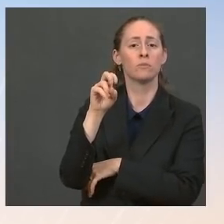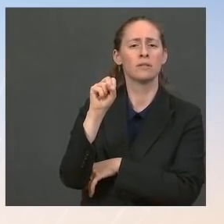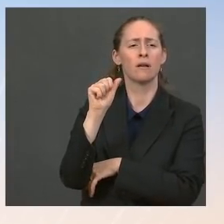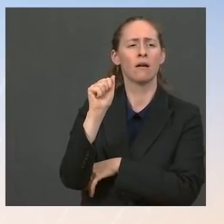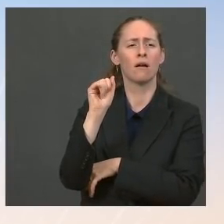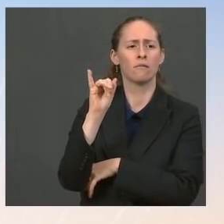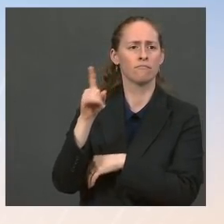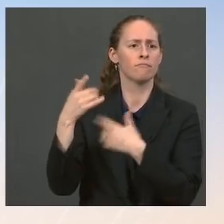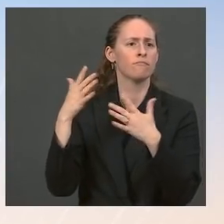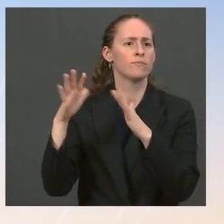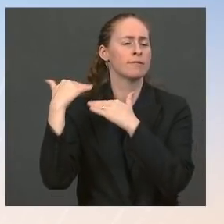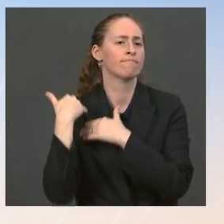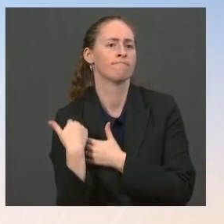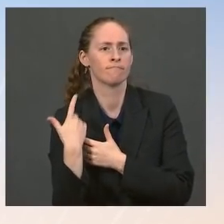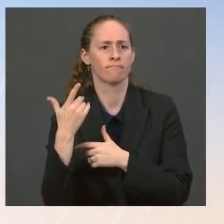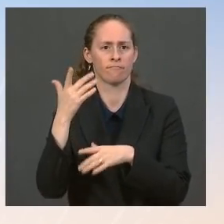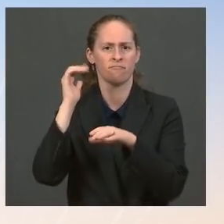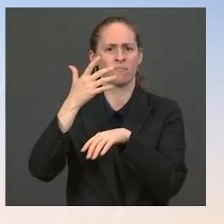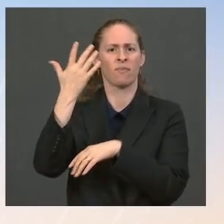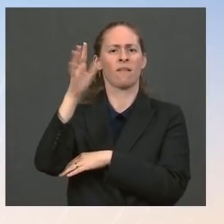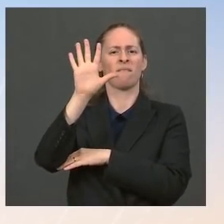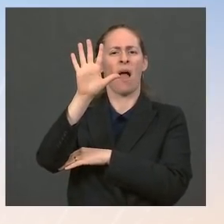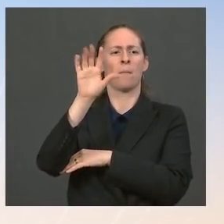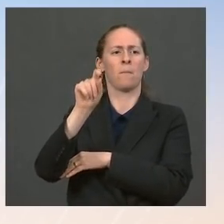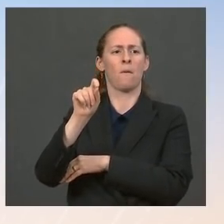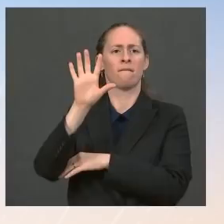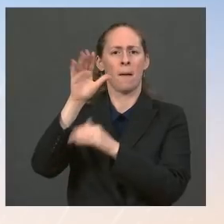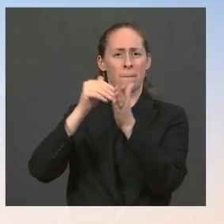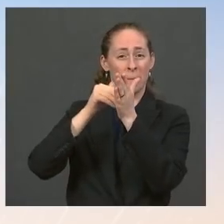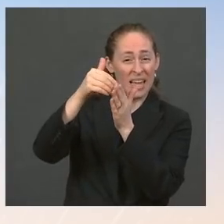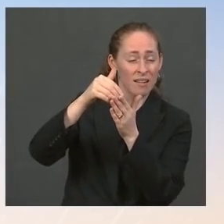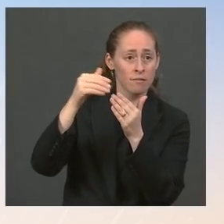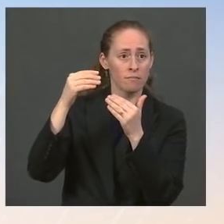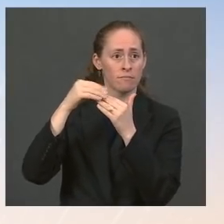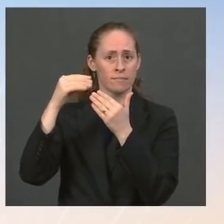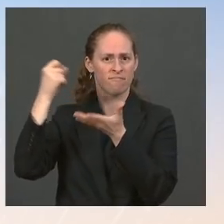to provide on-the-ground assistance to repatriated Haitian migrants.